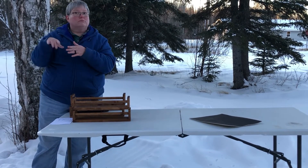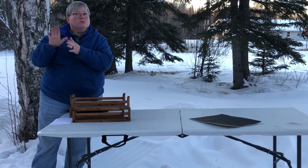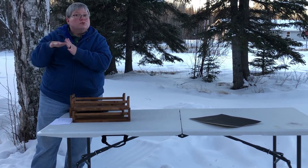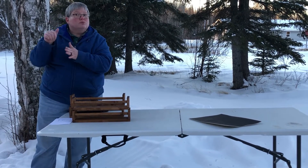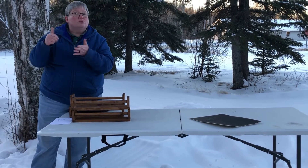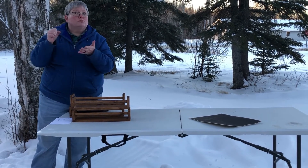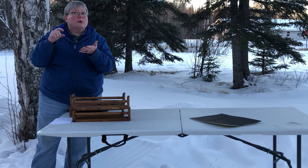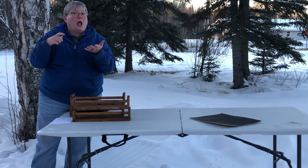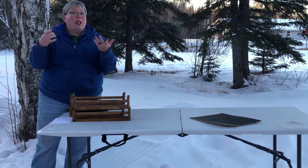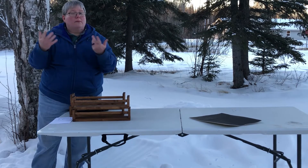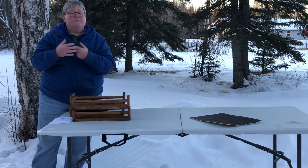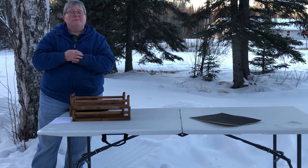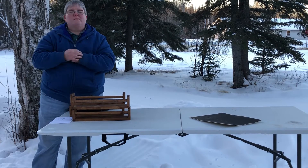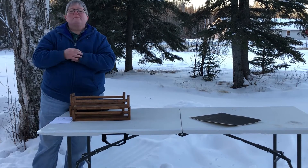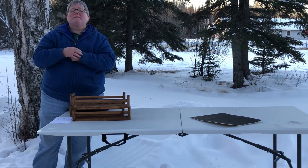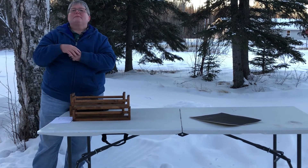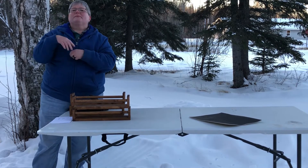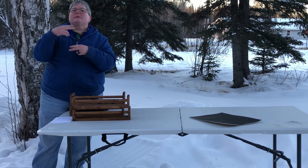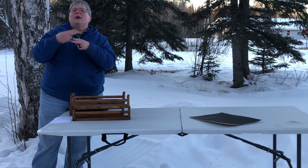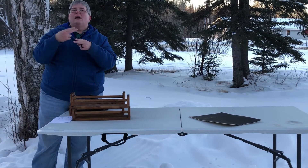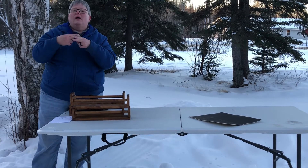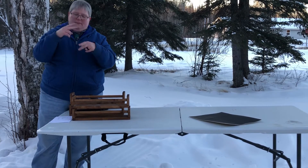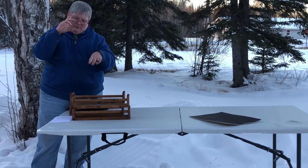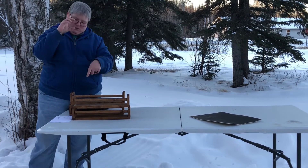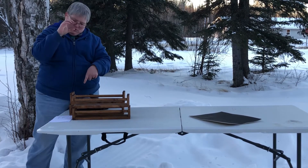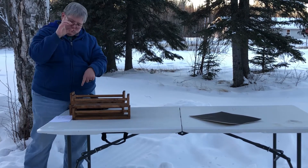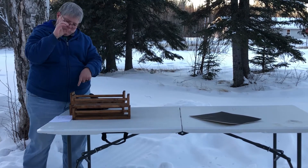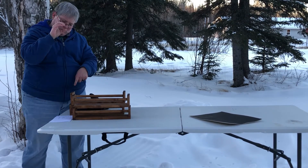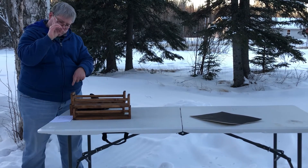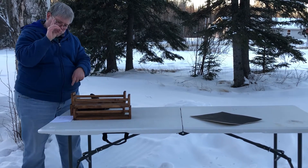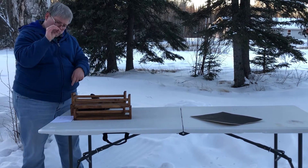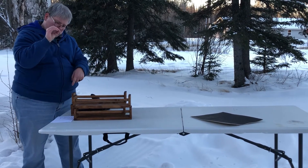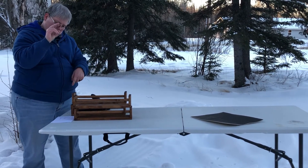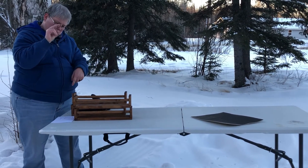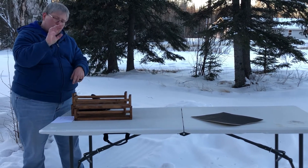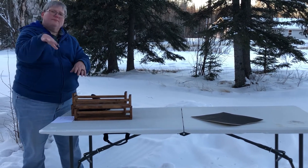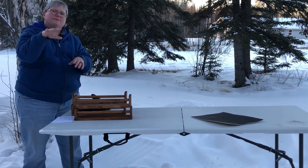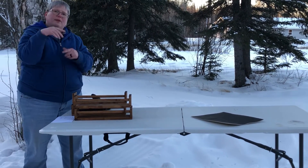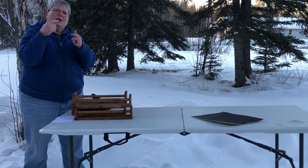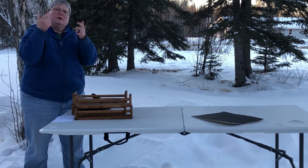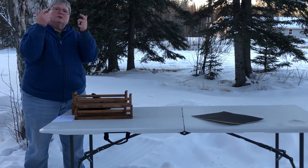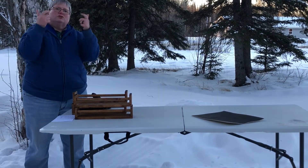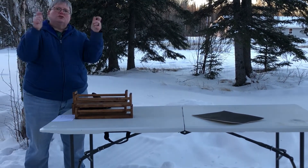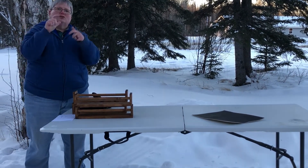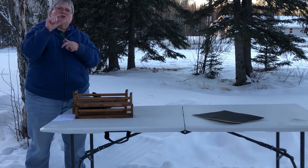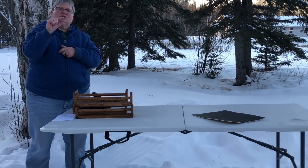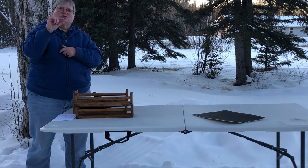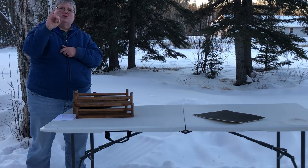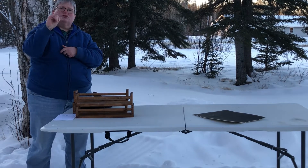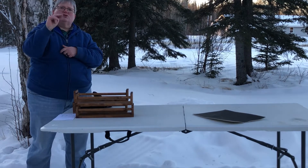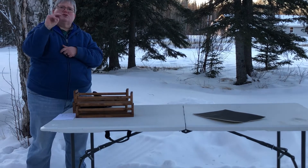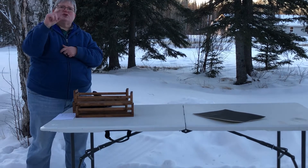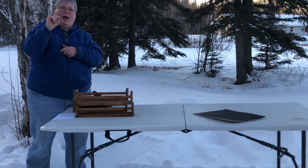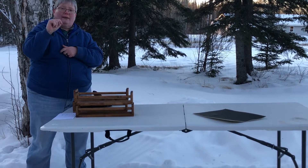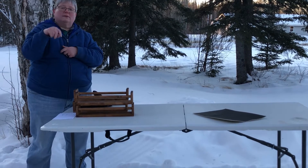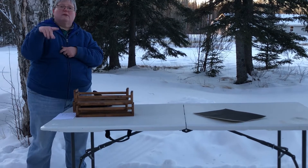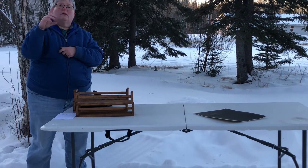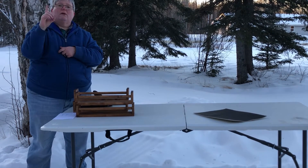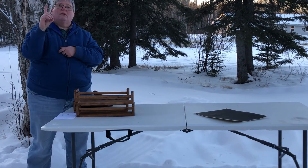that's cheaper since it's on sale and it was called Don... hold on let me look uh Giant Don's